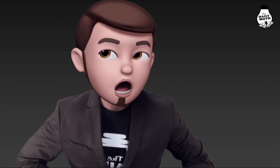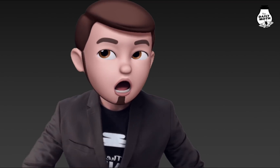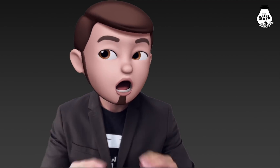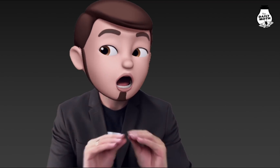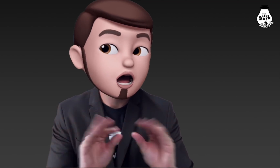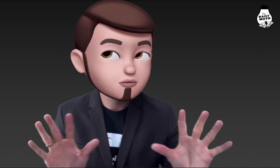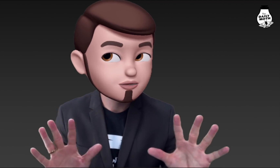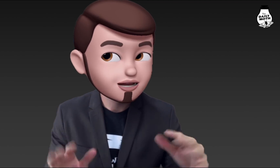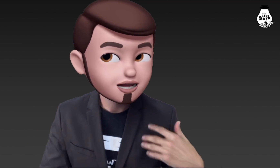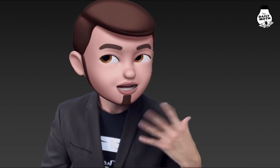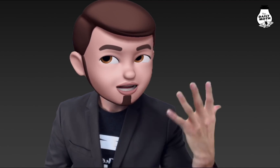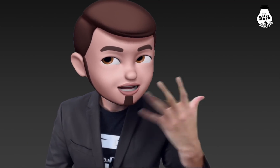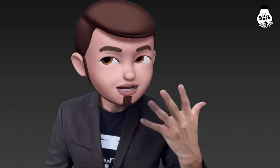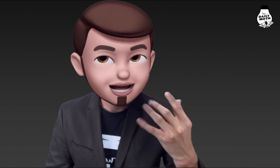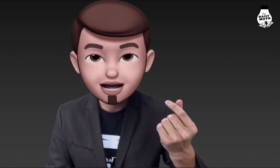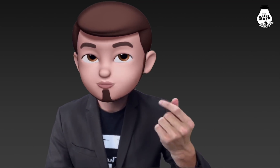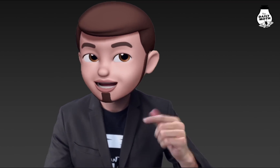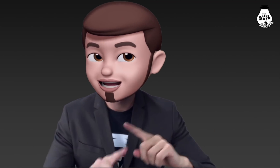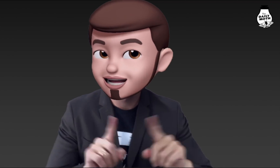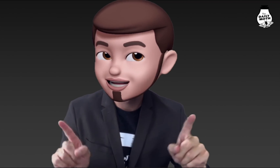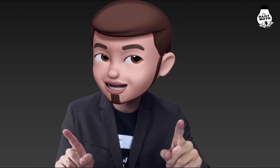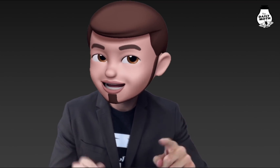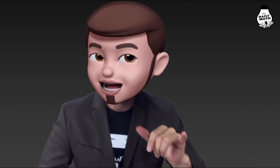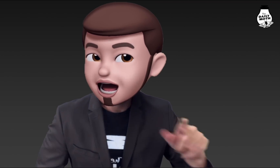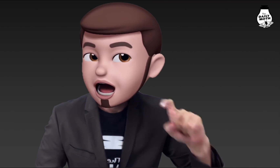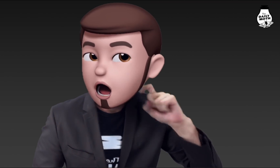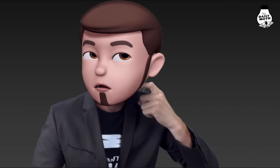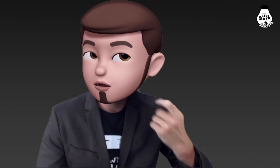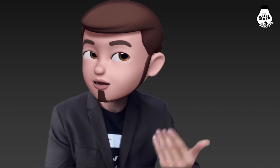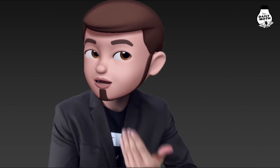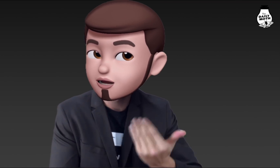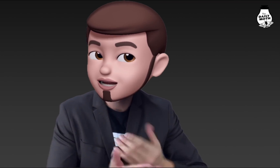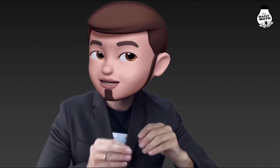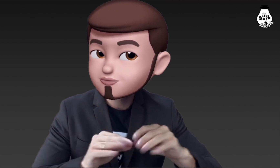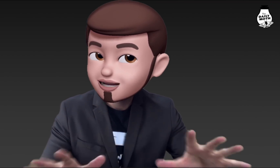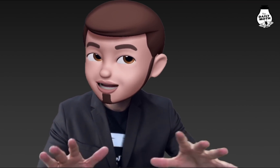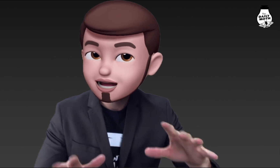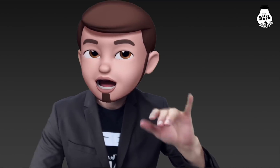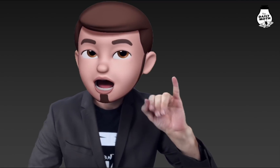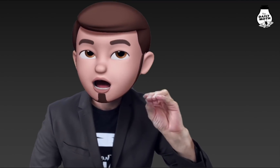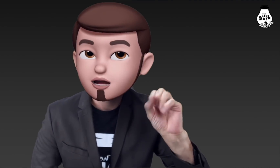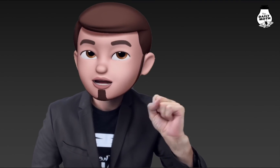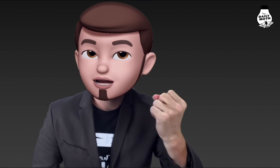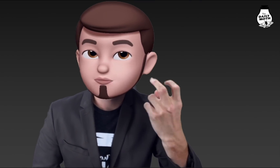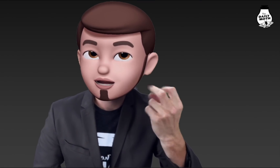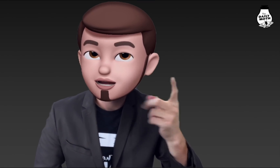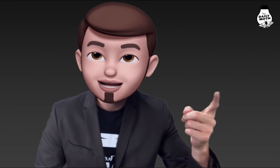Obviously, I look a little different. It’s from Apple’s new update iOS12,